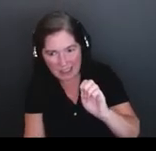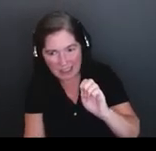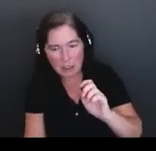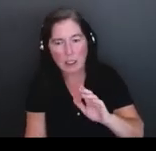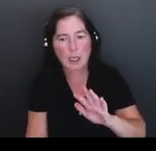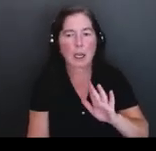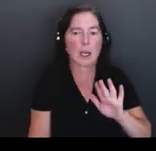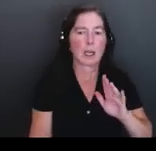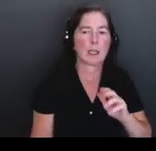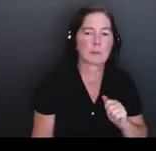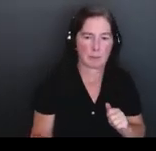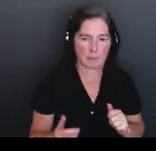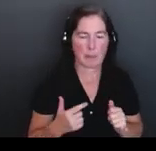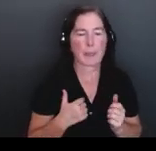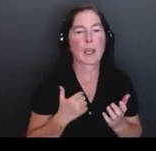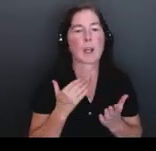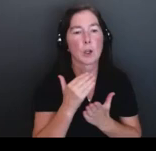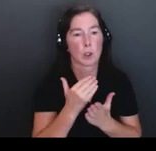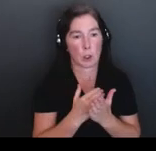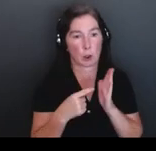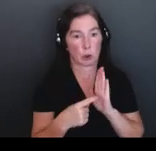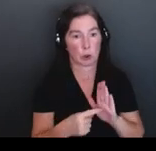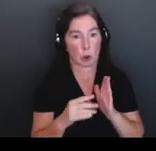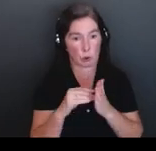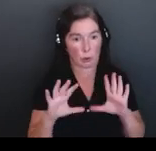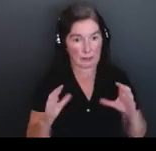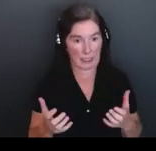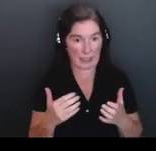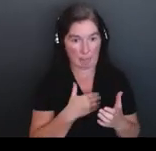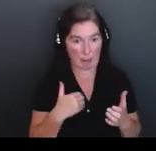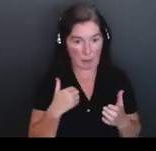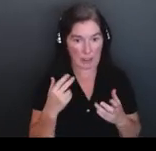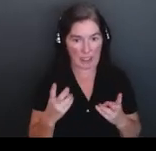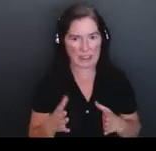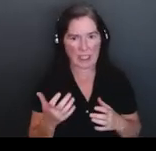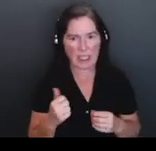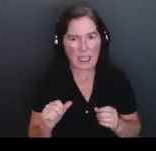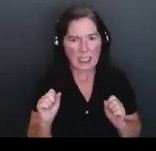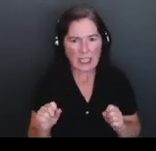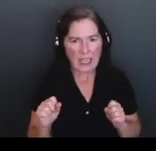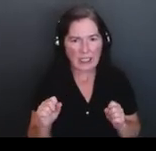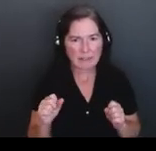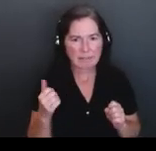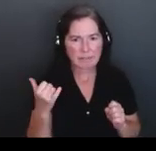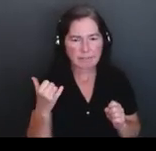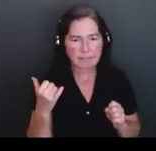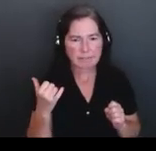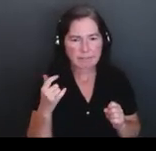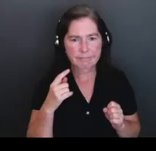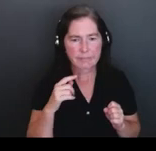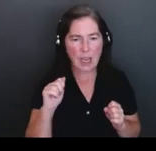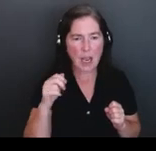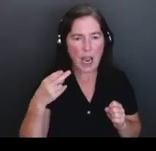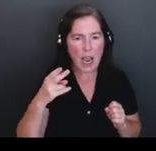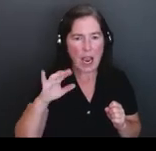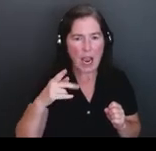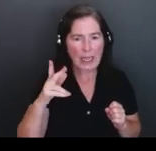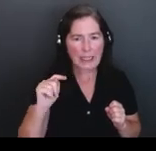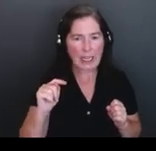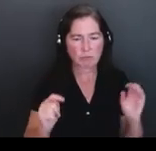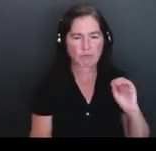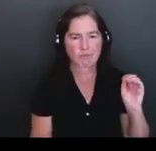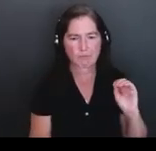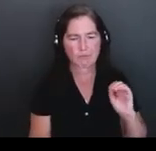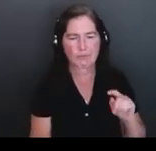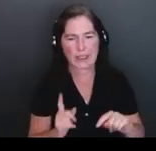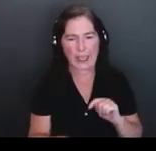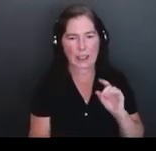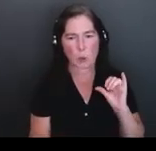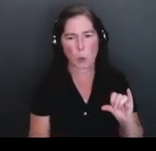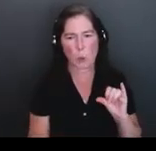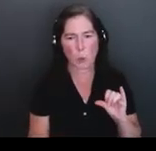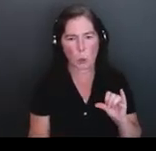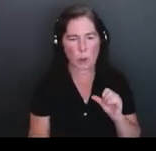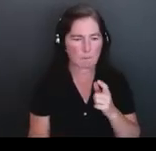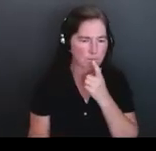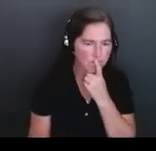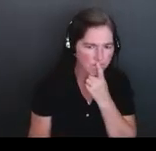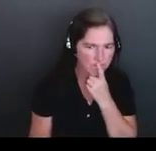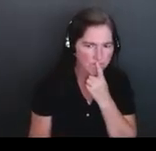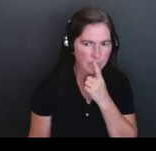You create a tag, and then you would have to load in all the students. That's the one way I have found. I'm not sure if Pete has another direction.